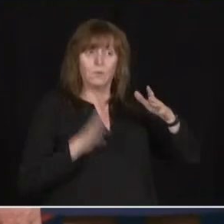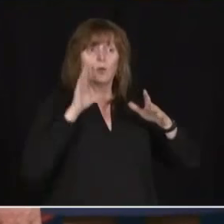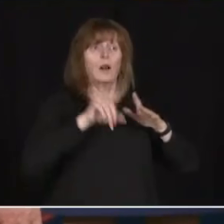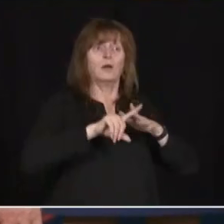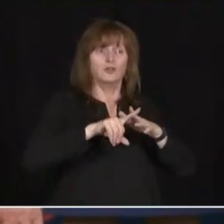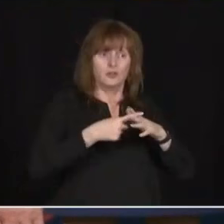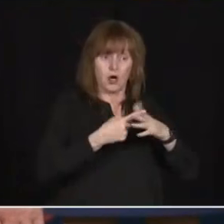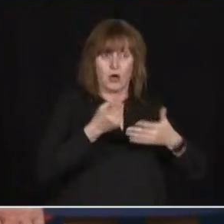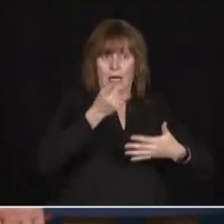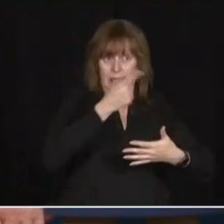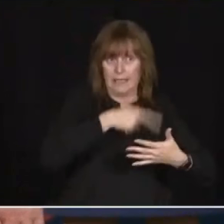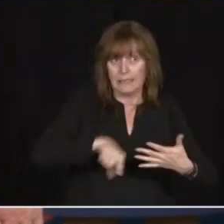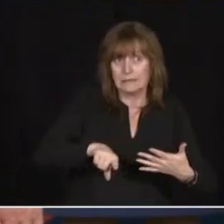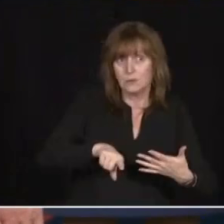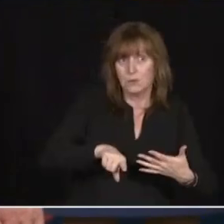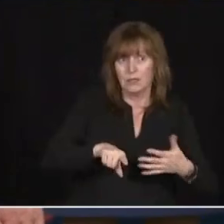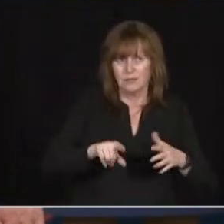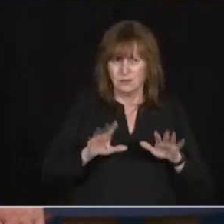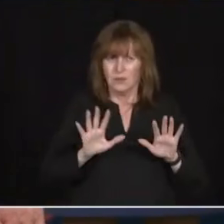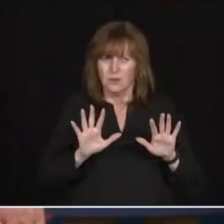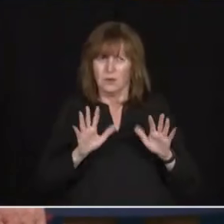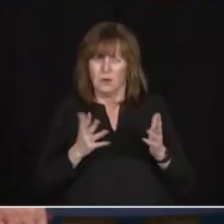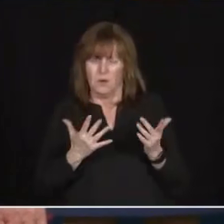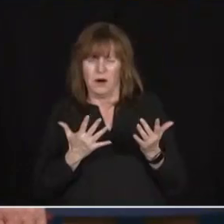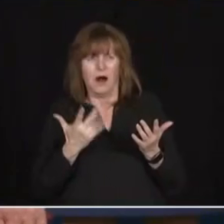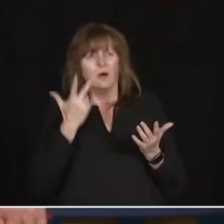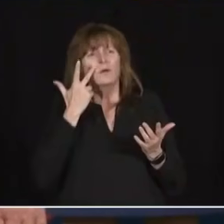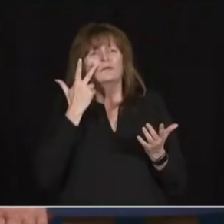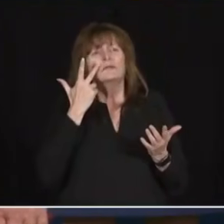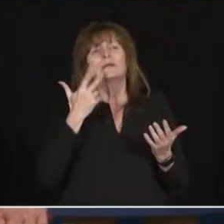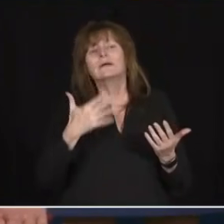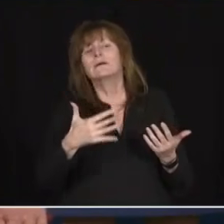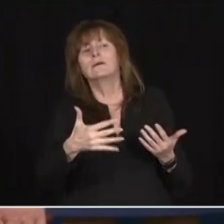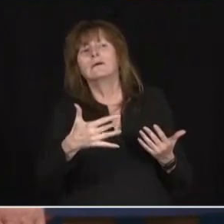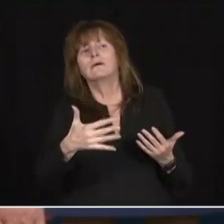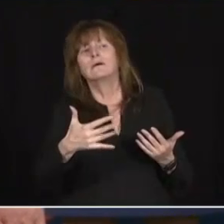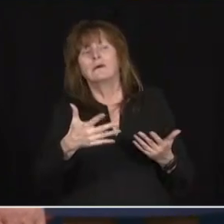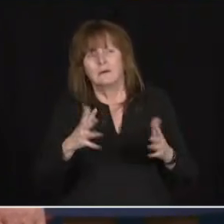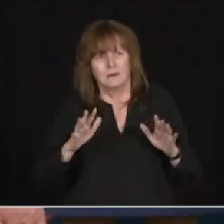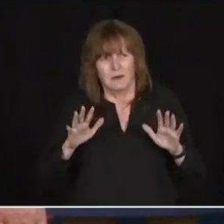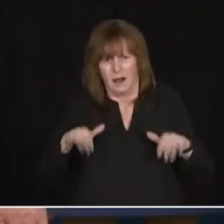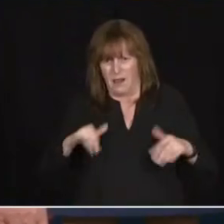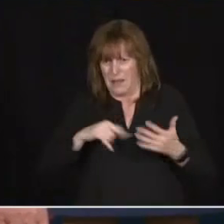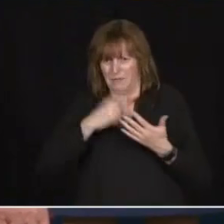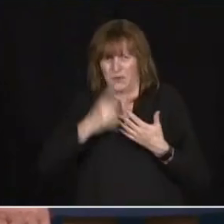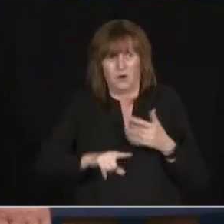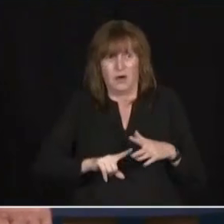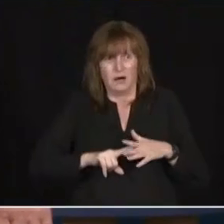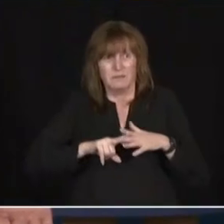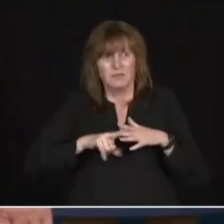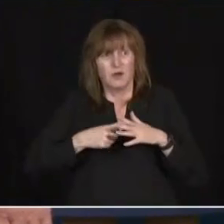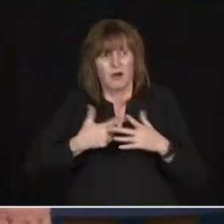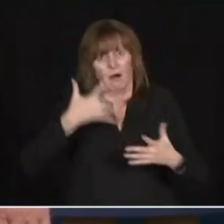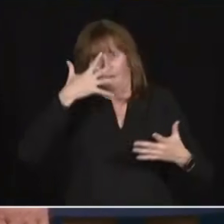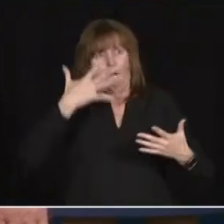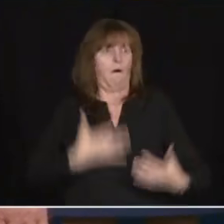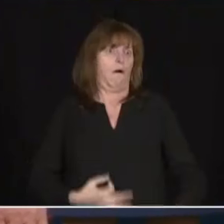be available starting next week. So I think we have to at least wait for that program to be initiated before we